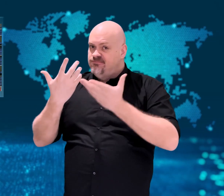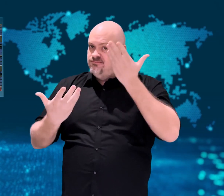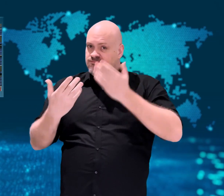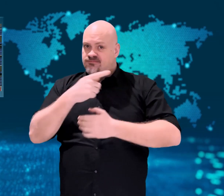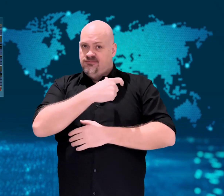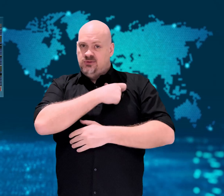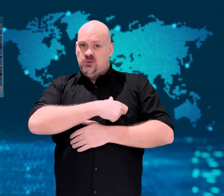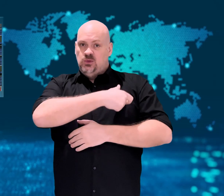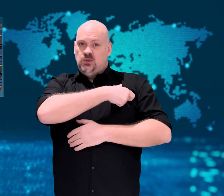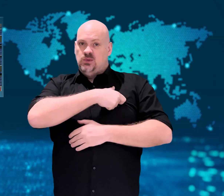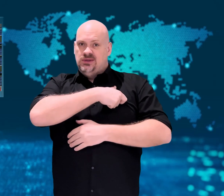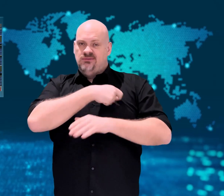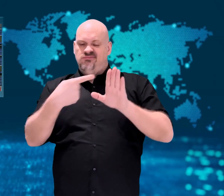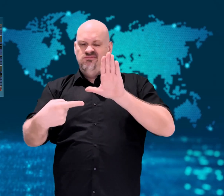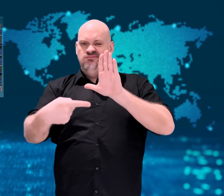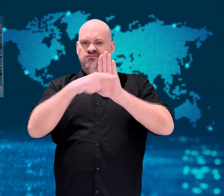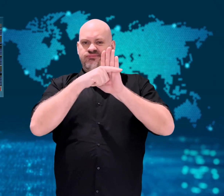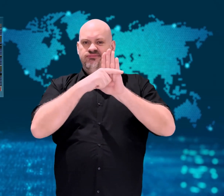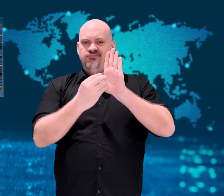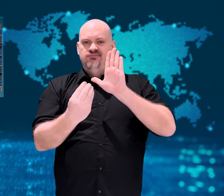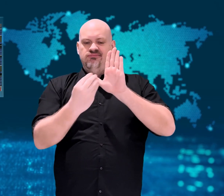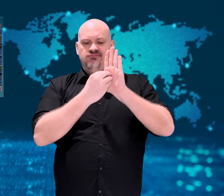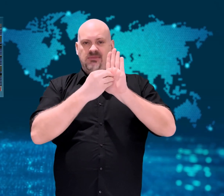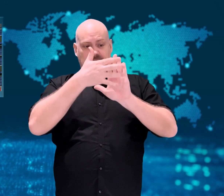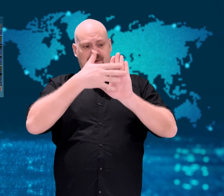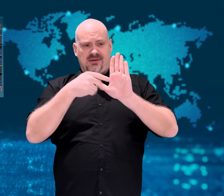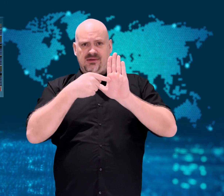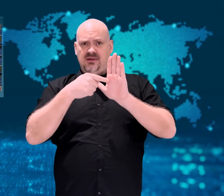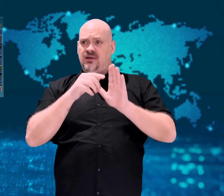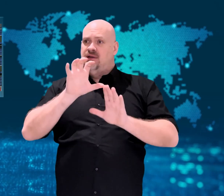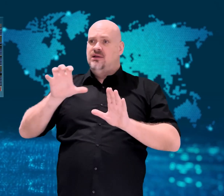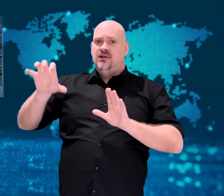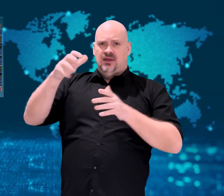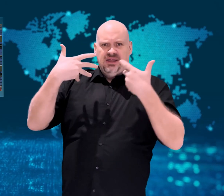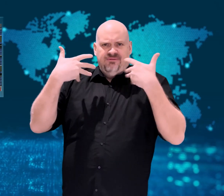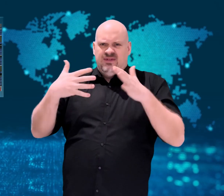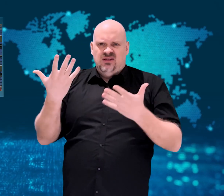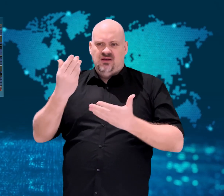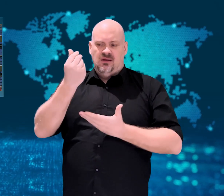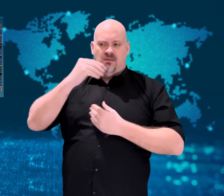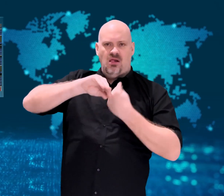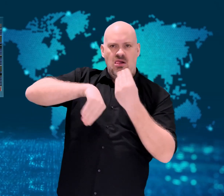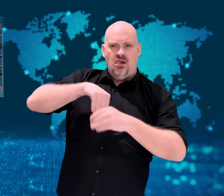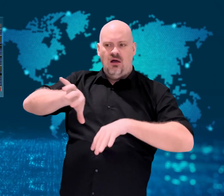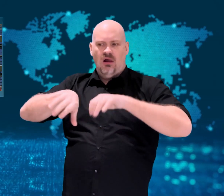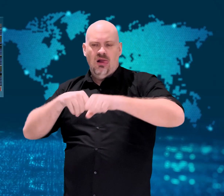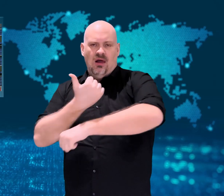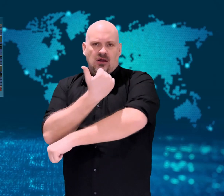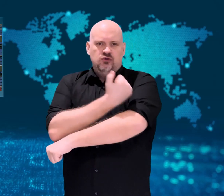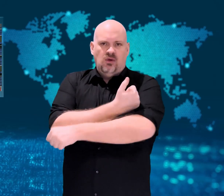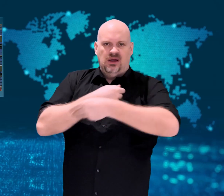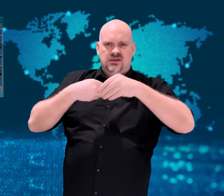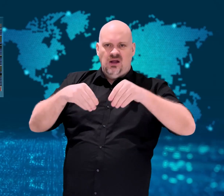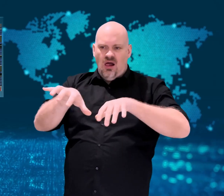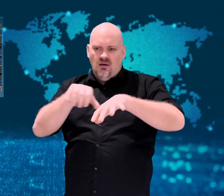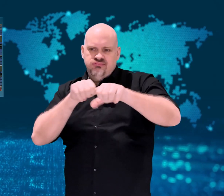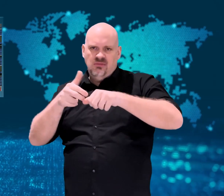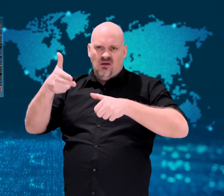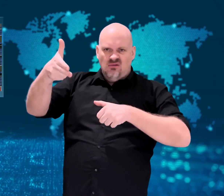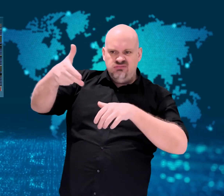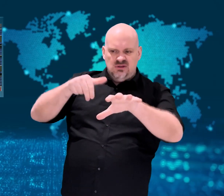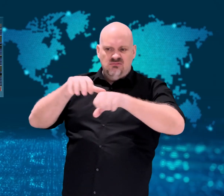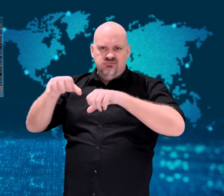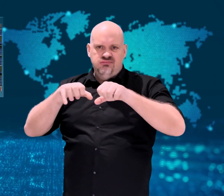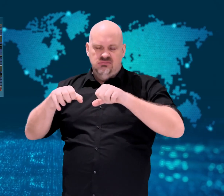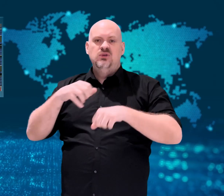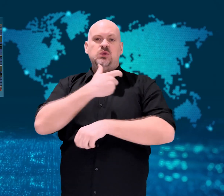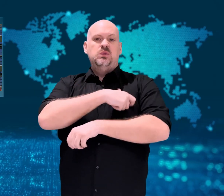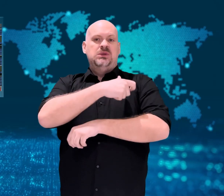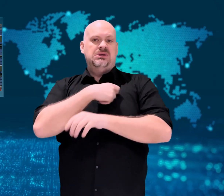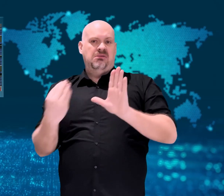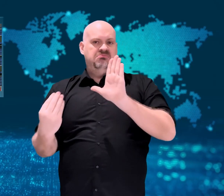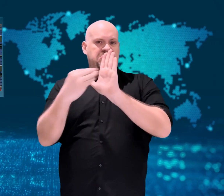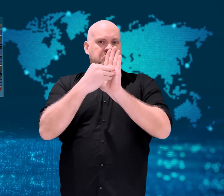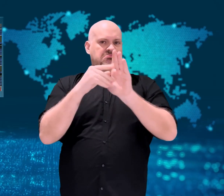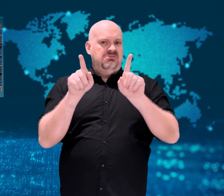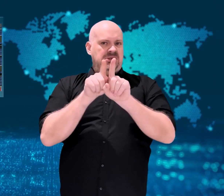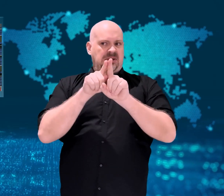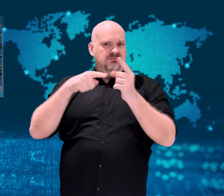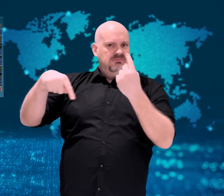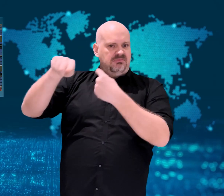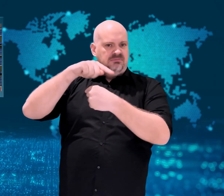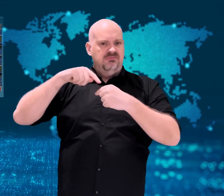Switzerland to a list of countries who participate in financial crimes.